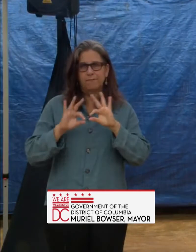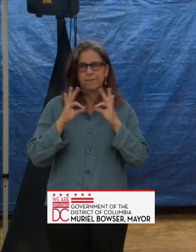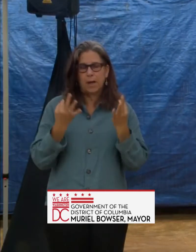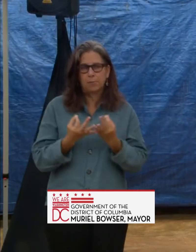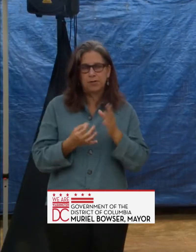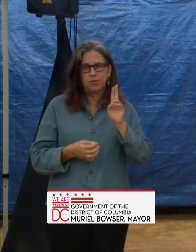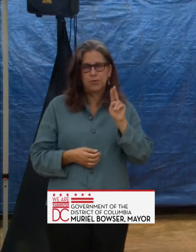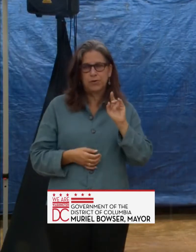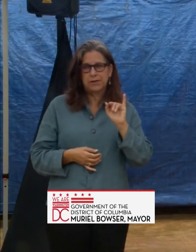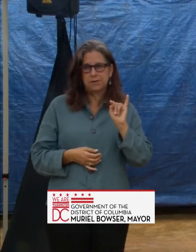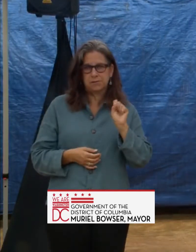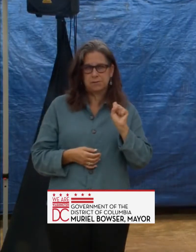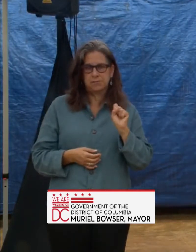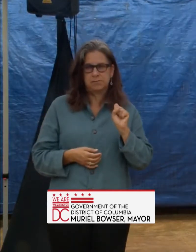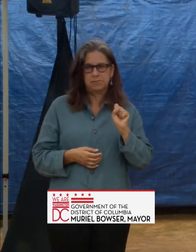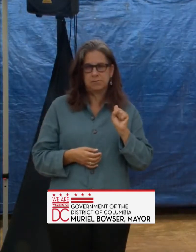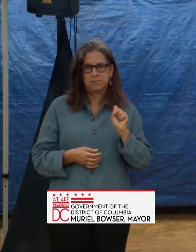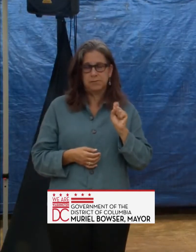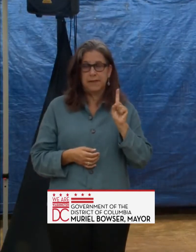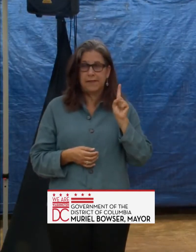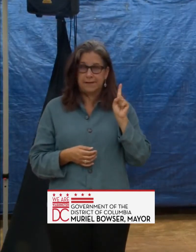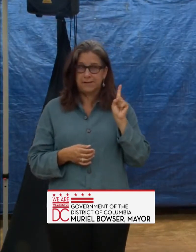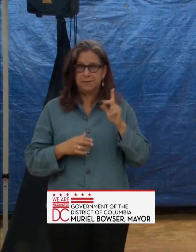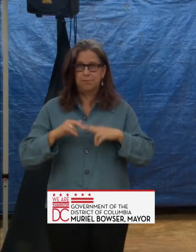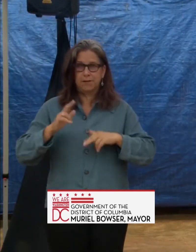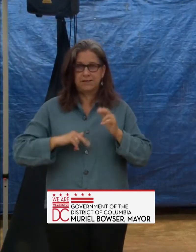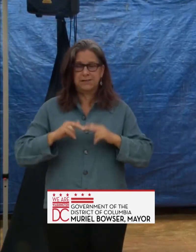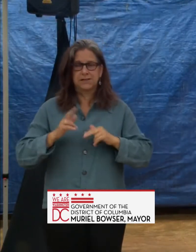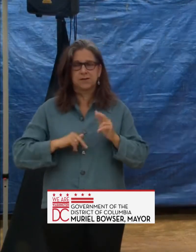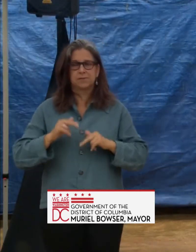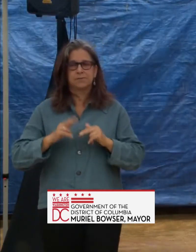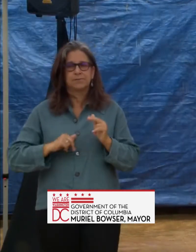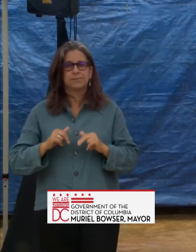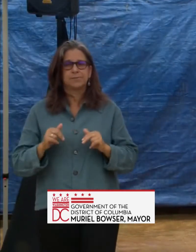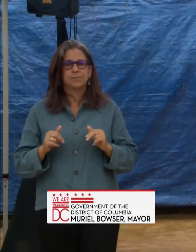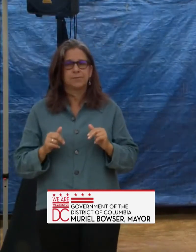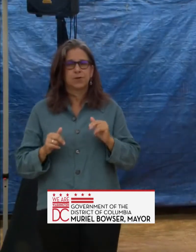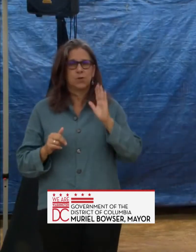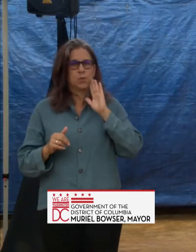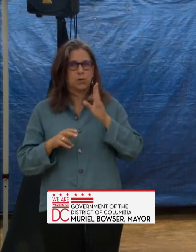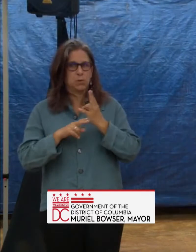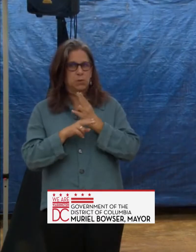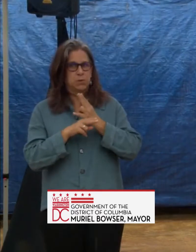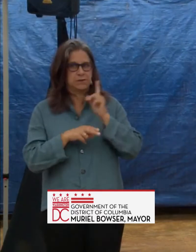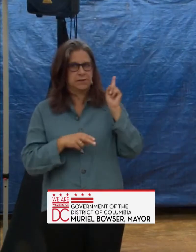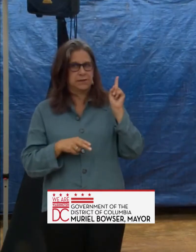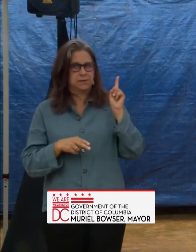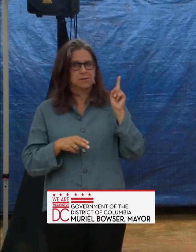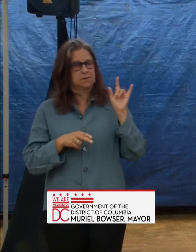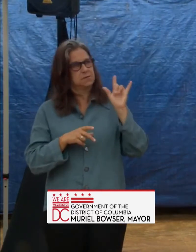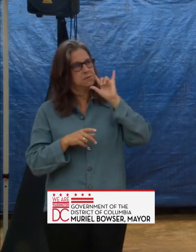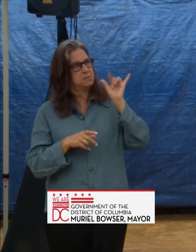THE BUILDING'S DESIGN FOR THIS PARTICULAR SITE IS A MODEL WE ARE GOING TO USE ACROSS THE CITY FOR THE OTHER SHORT-TERM FAMILY